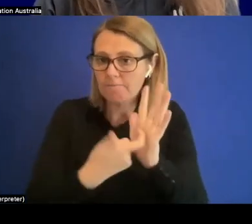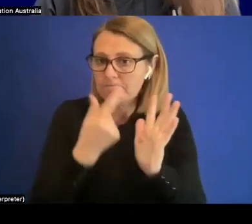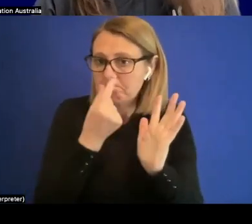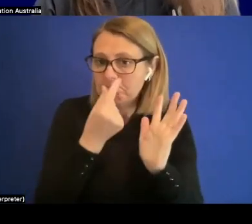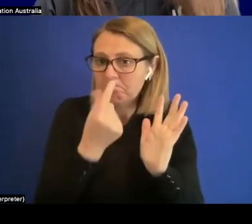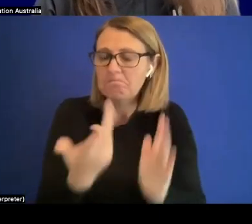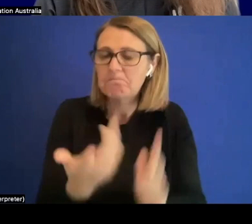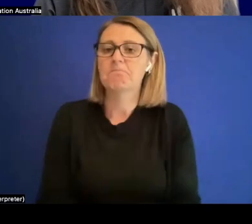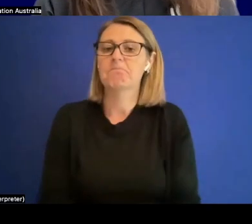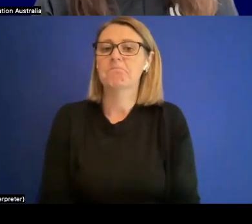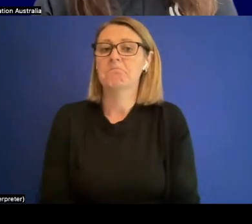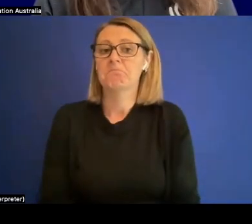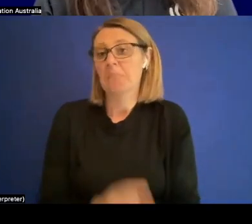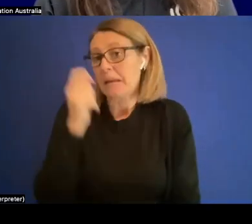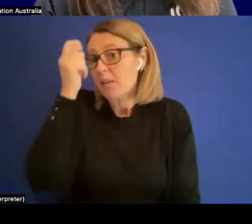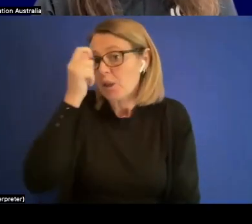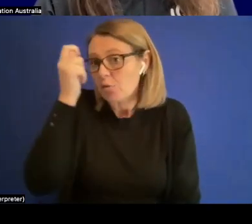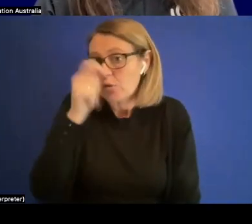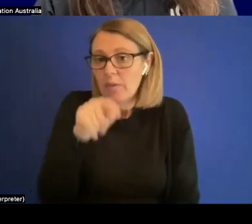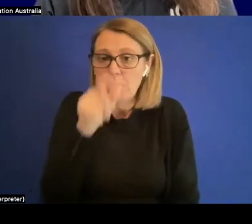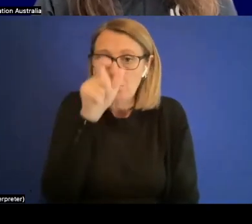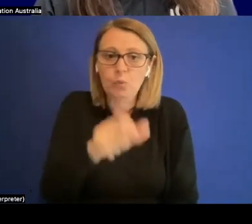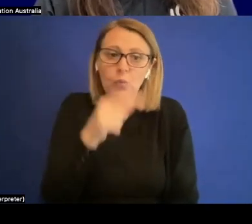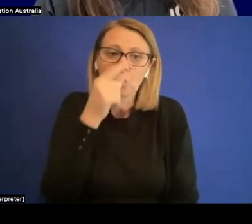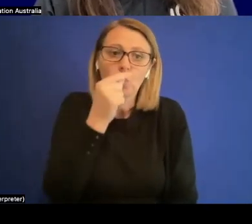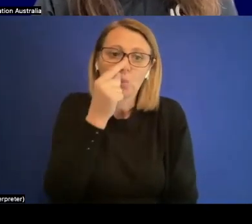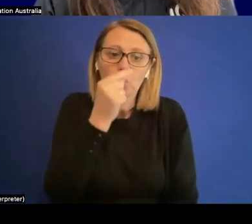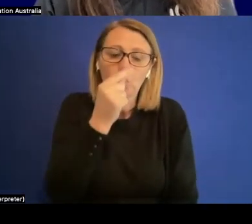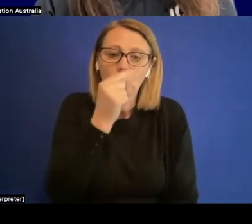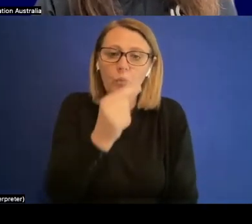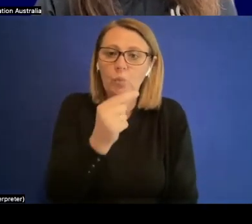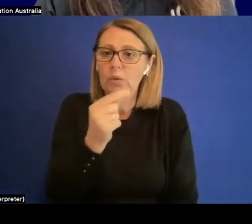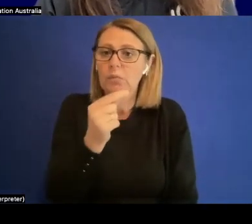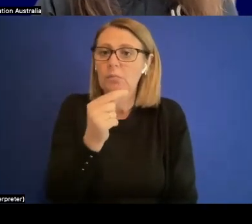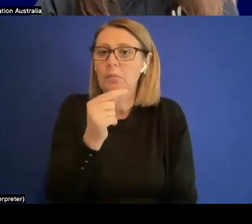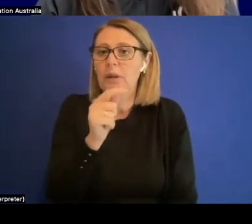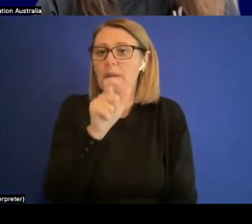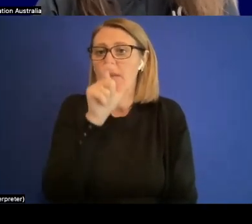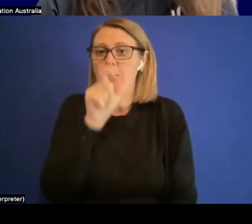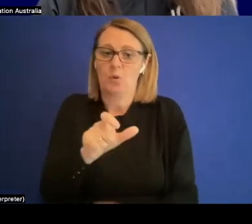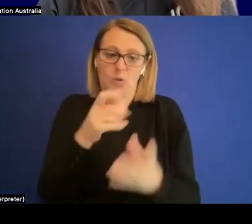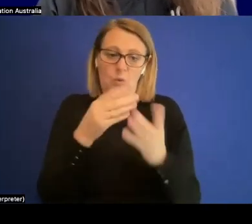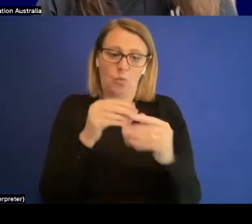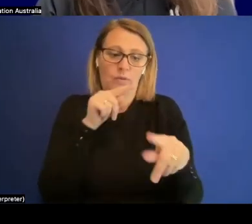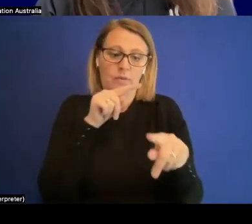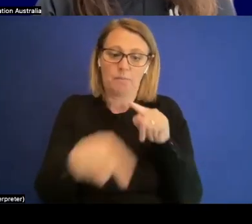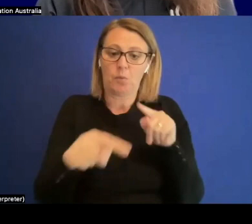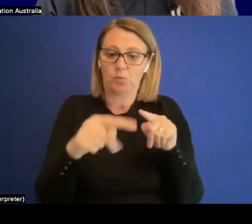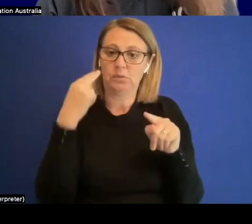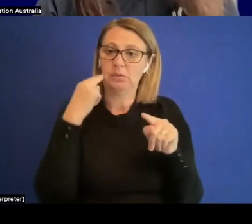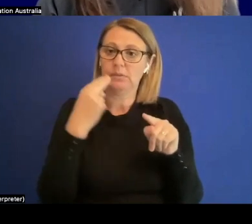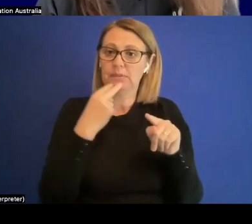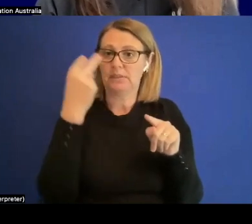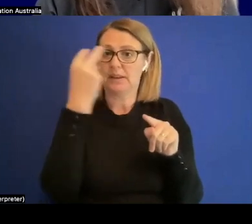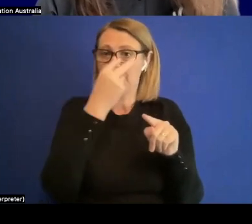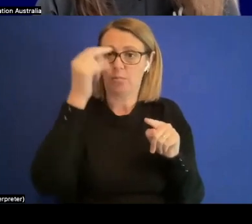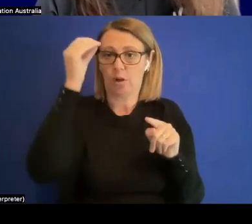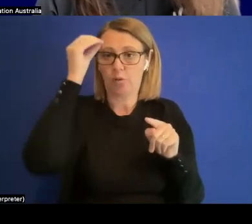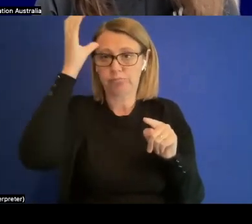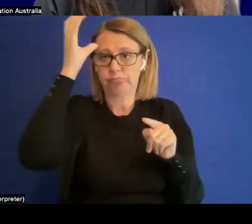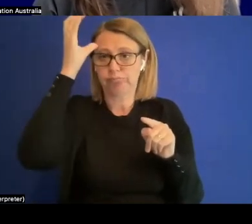Theoretically they could be the one with the most deafblind knowledge and expertise on the